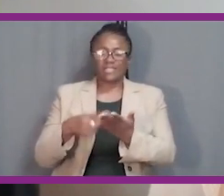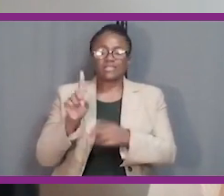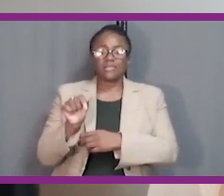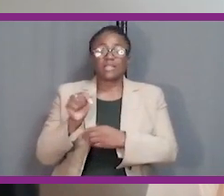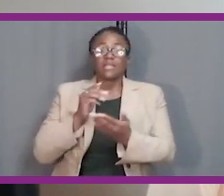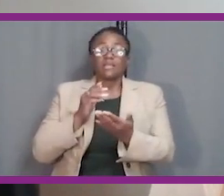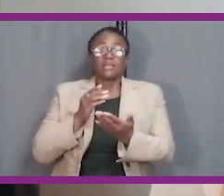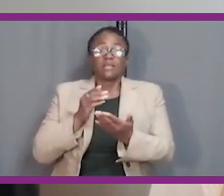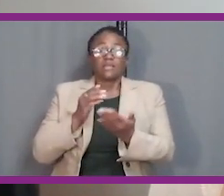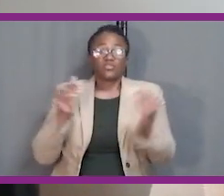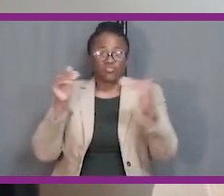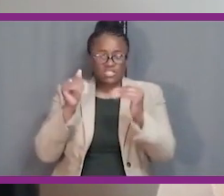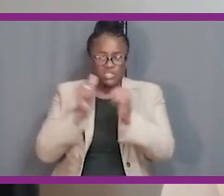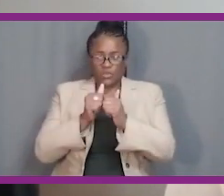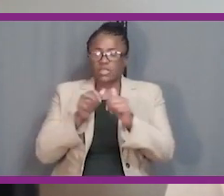special guest, the amazing Mia Mingus. Moya Shpuntoff: